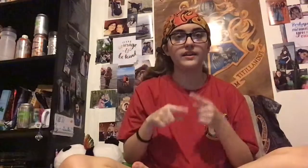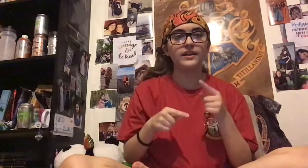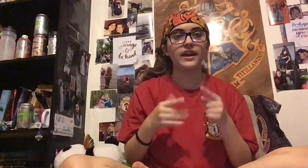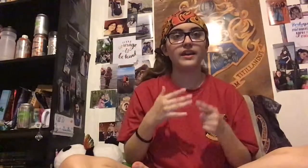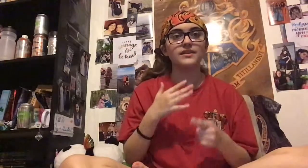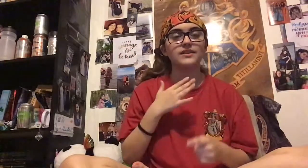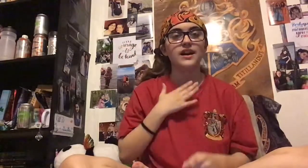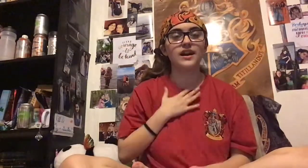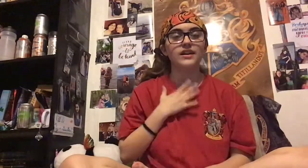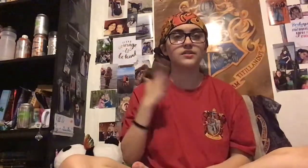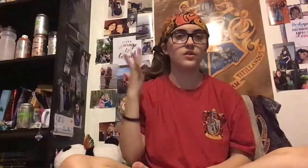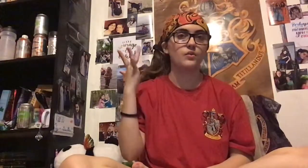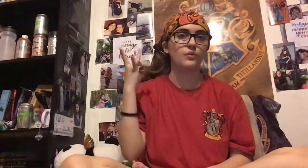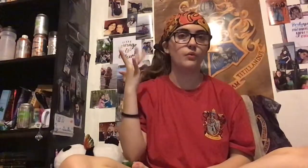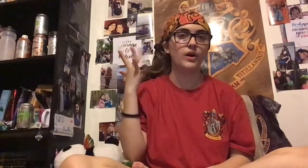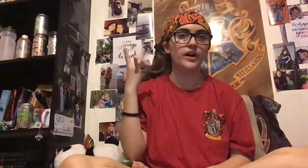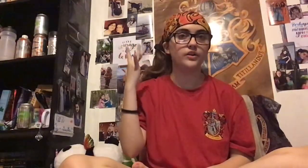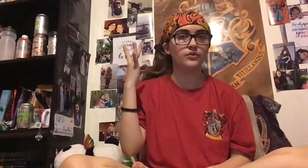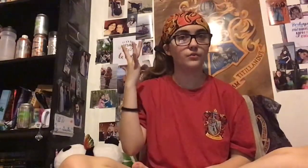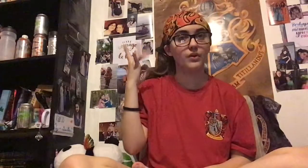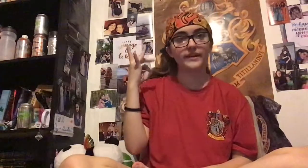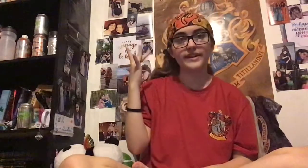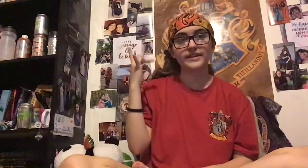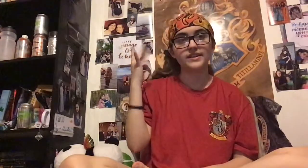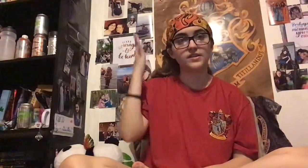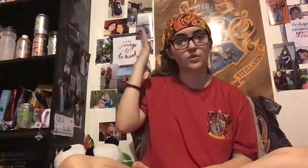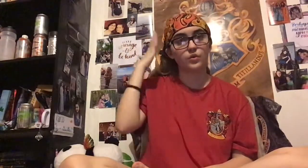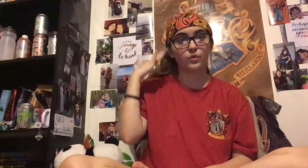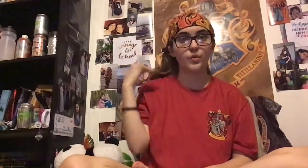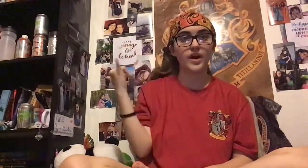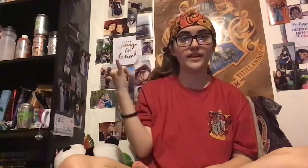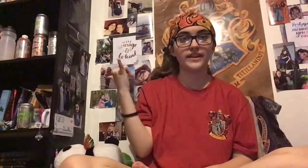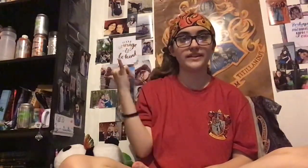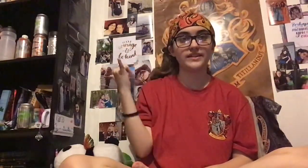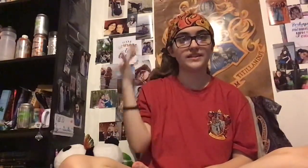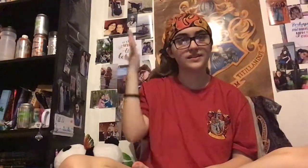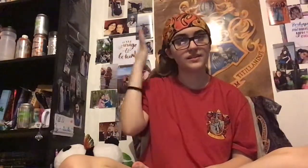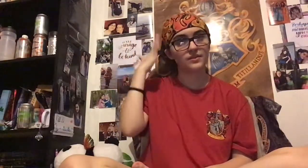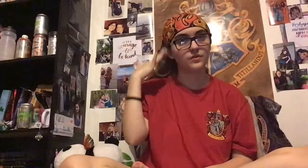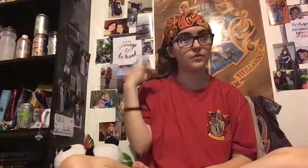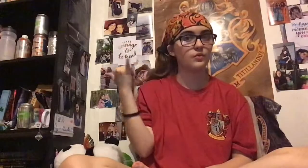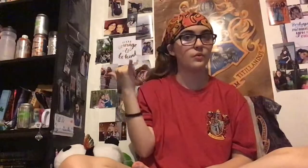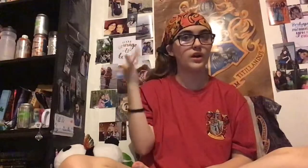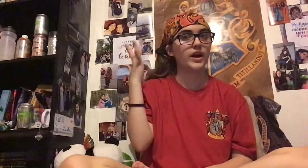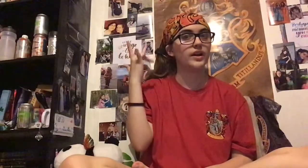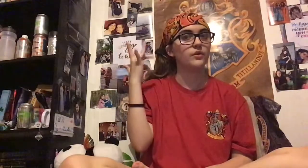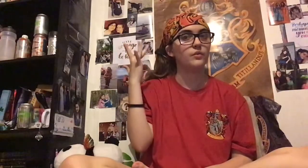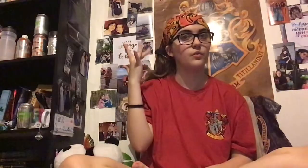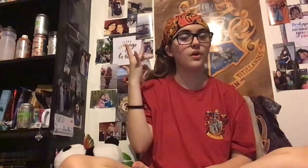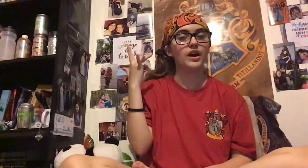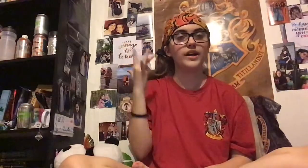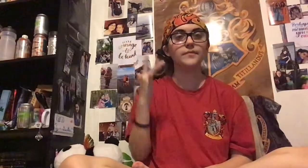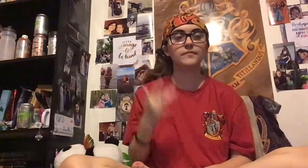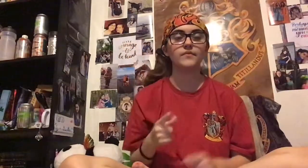Can't I so why why like this or why like this? Why why?